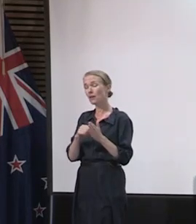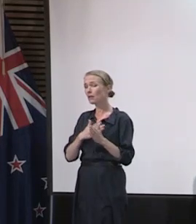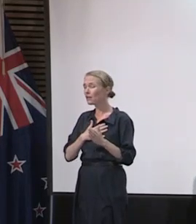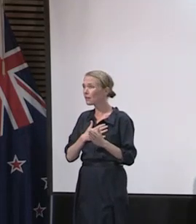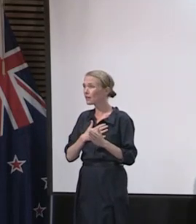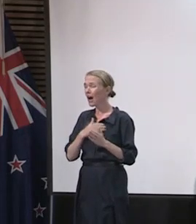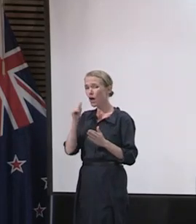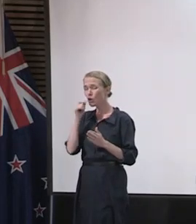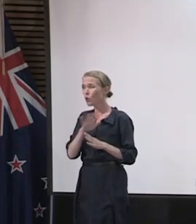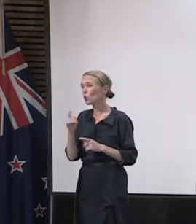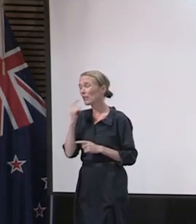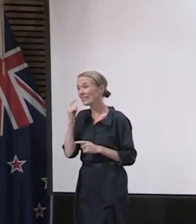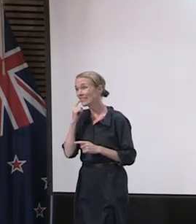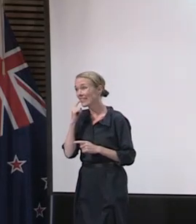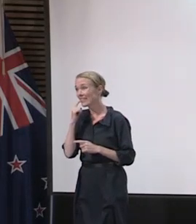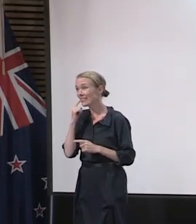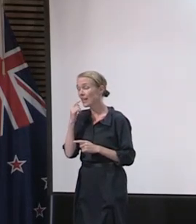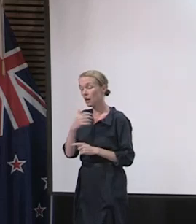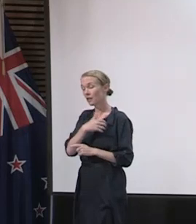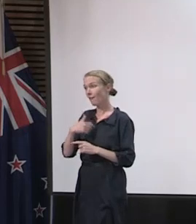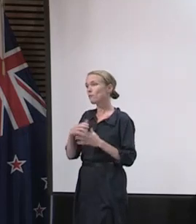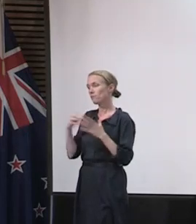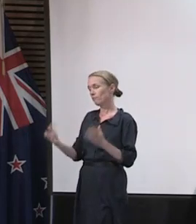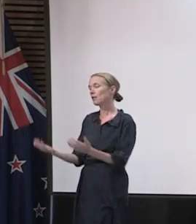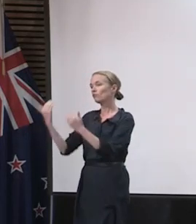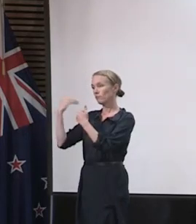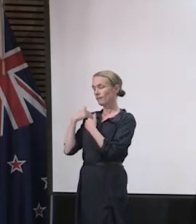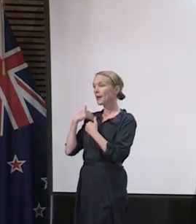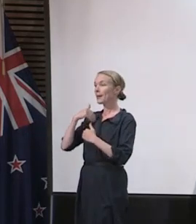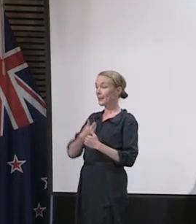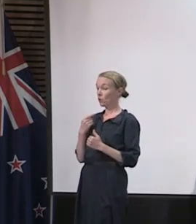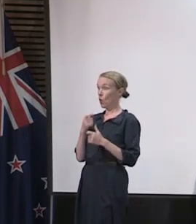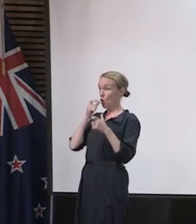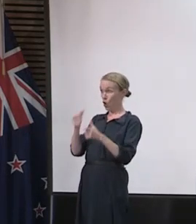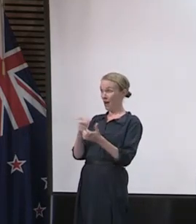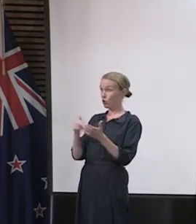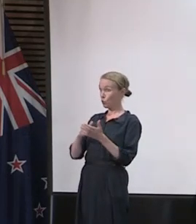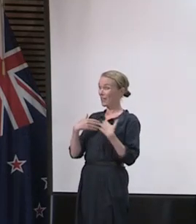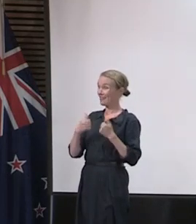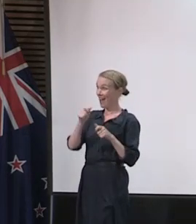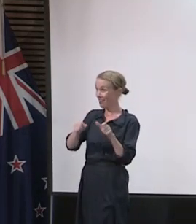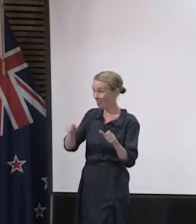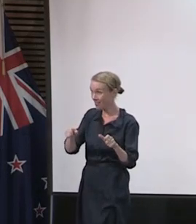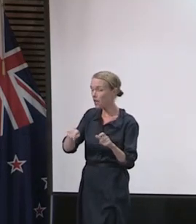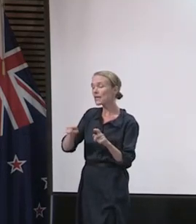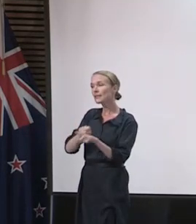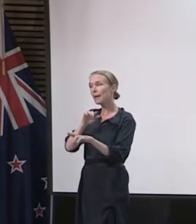sure that we can maintain the principles we've always had - to protect people, whilst at the same time seeing if there